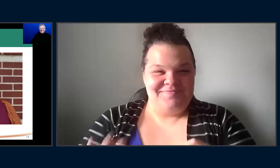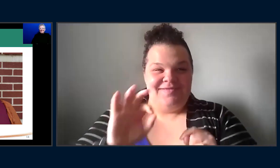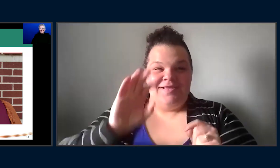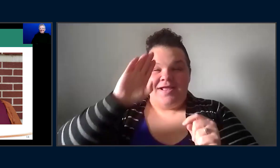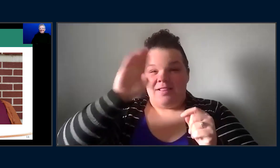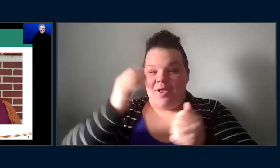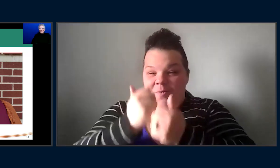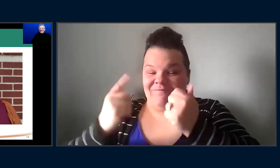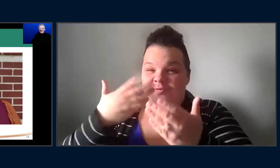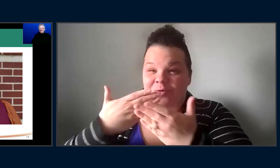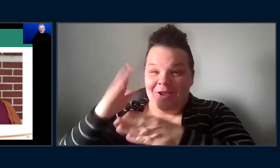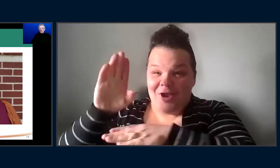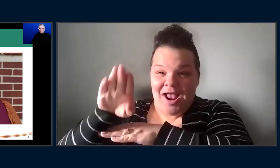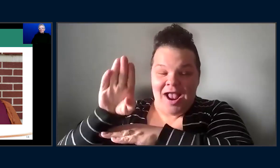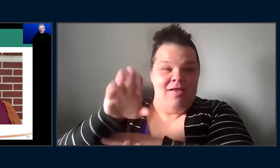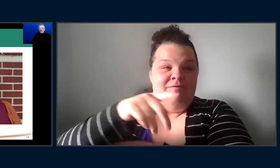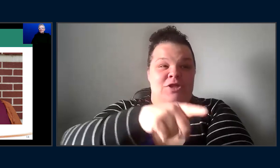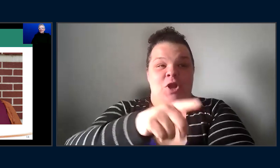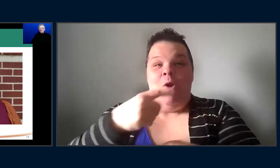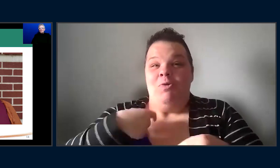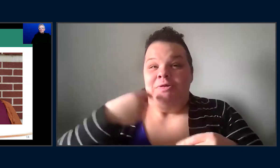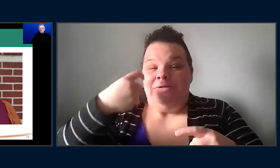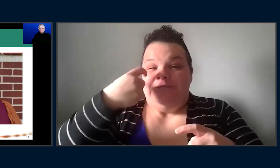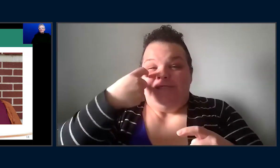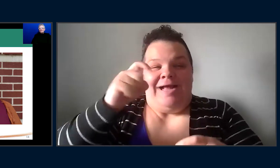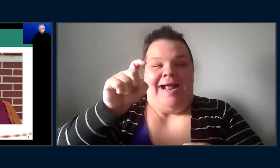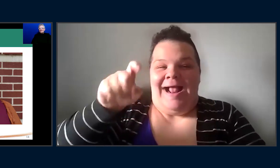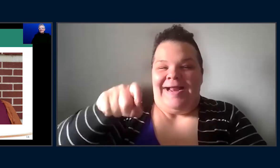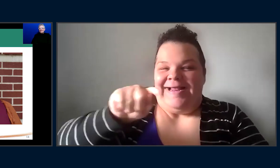I appreciate it. Hello, everyone. Good afternoon.